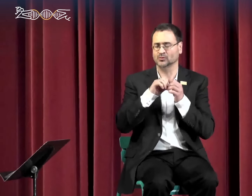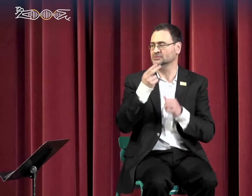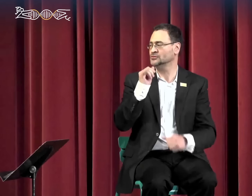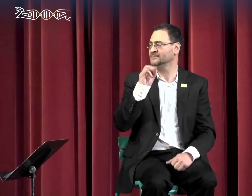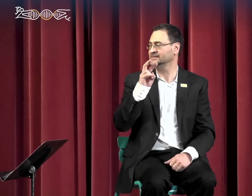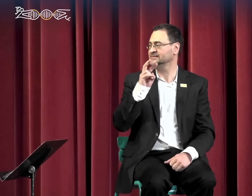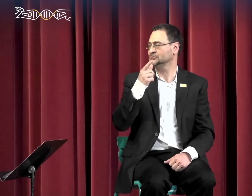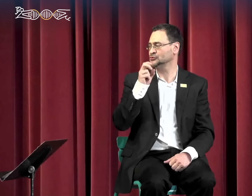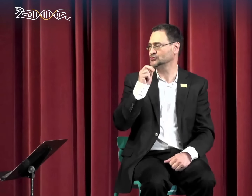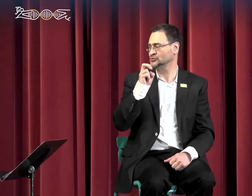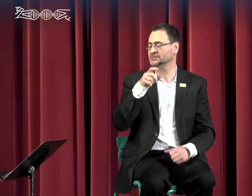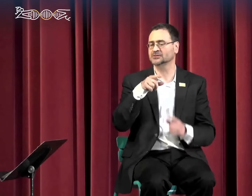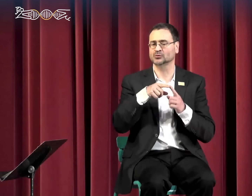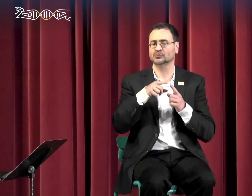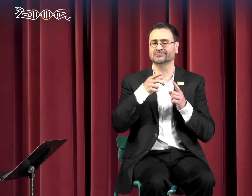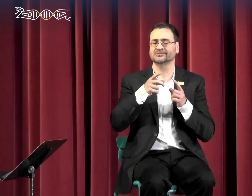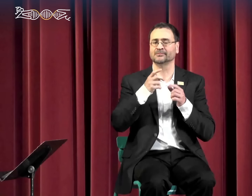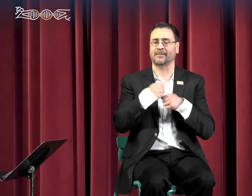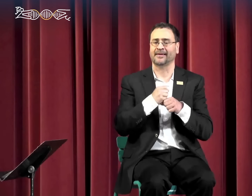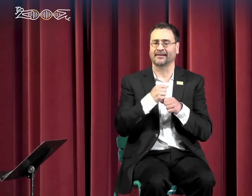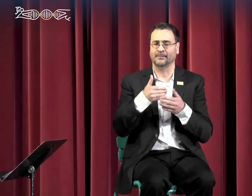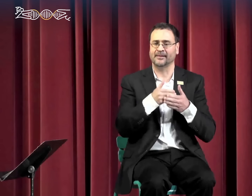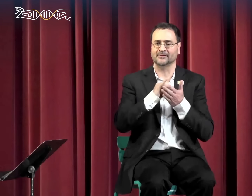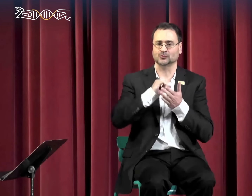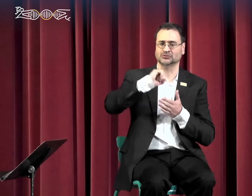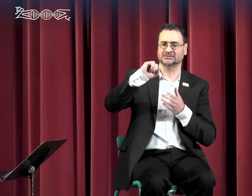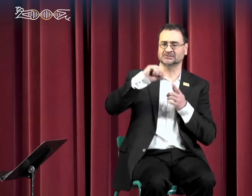to the germ line therapy for IVF for HIV/AIDS.